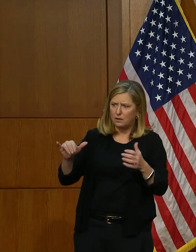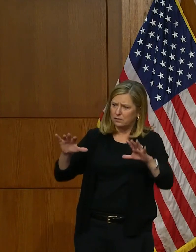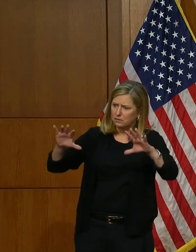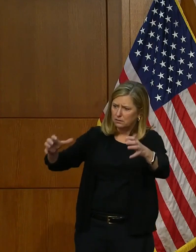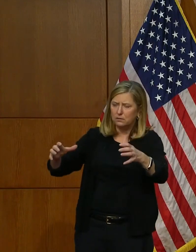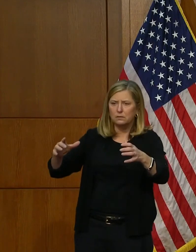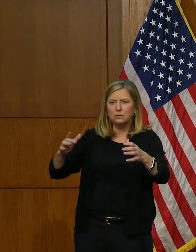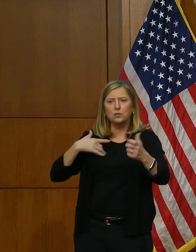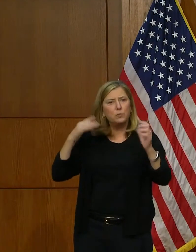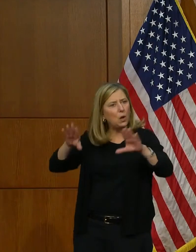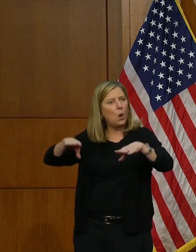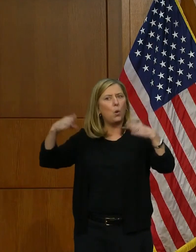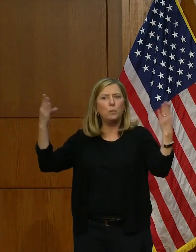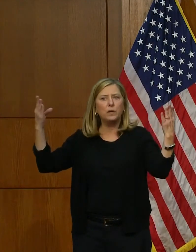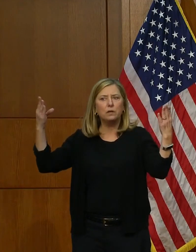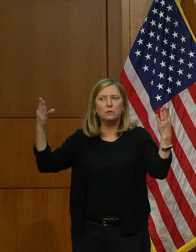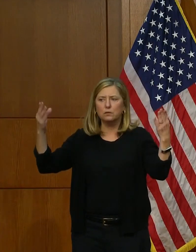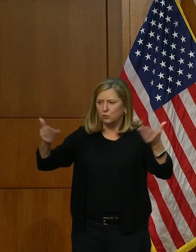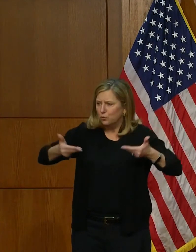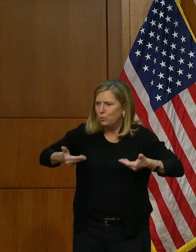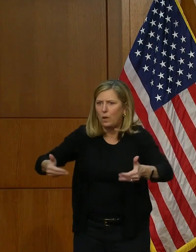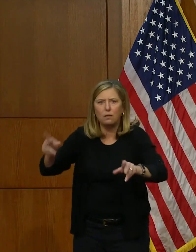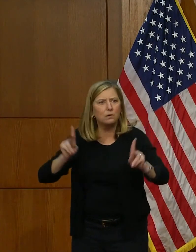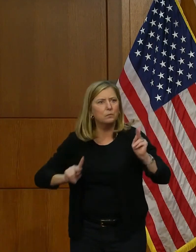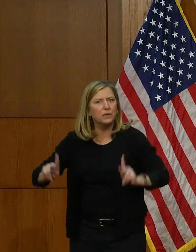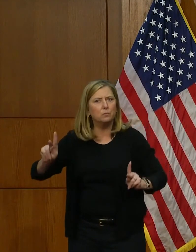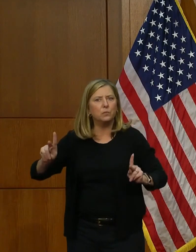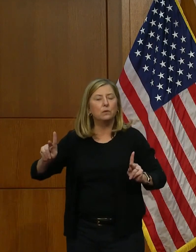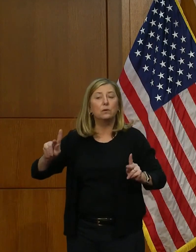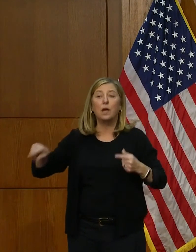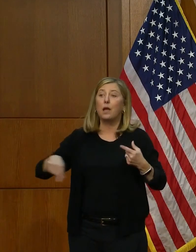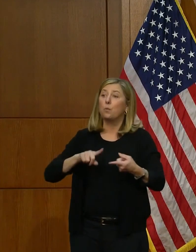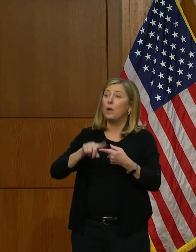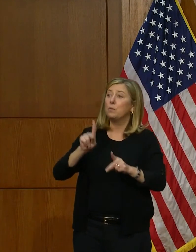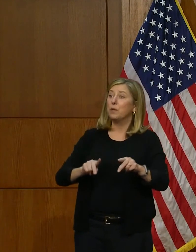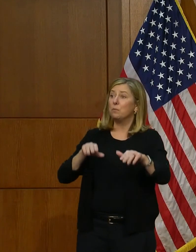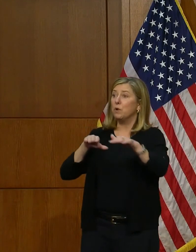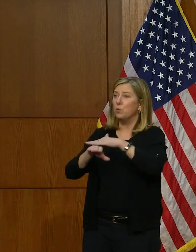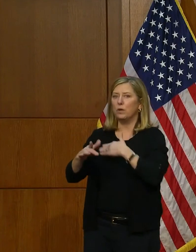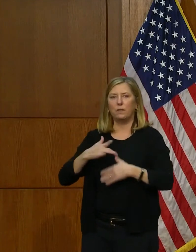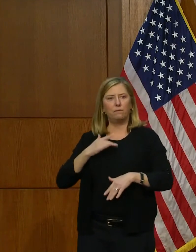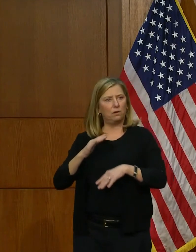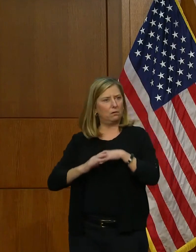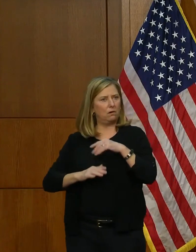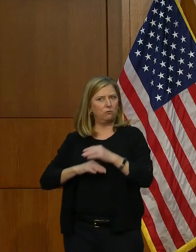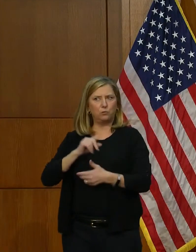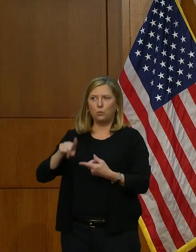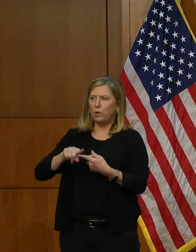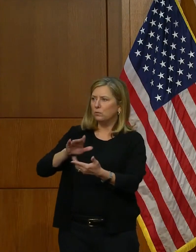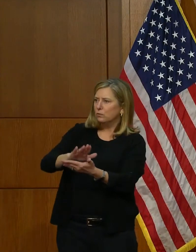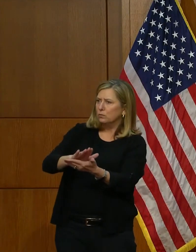THAT. FOR THAT PLACE TO BE OPEN